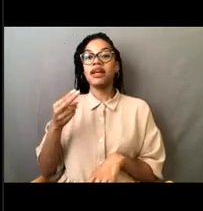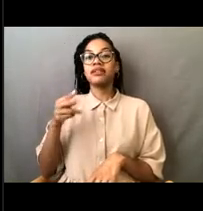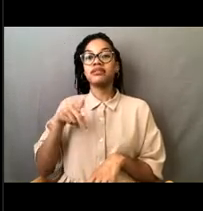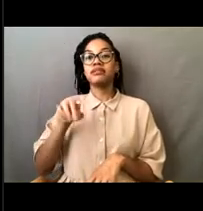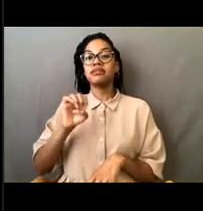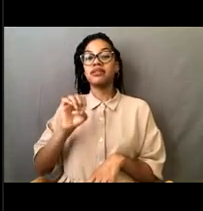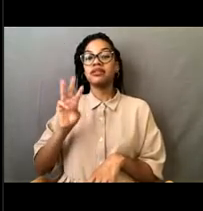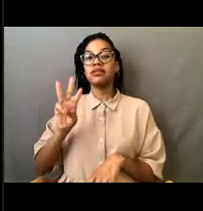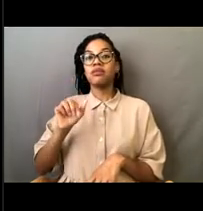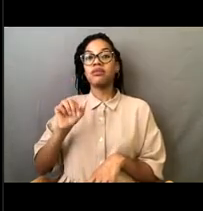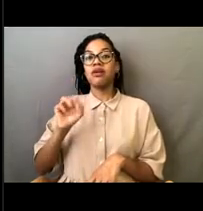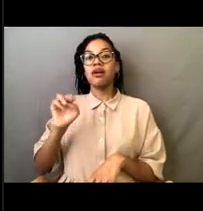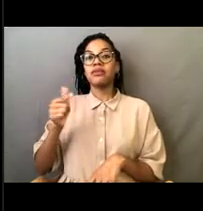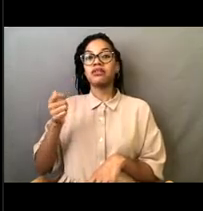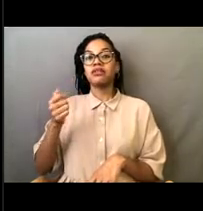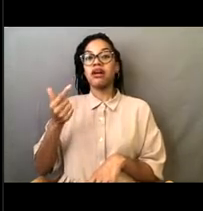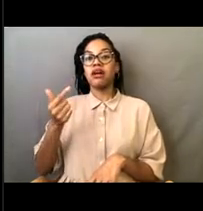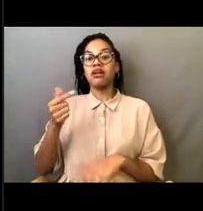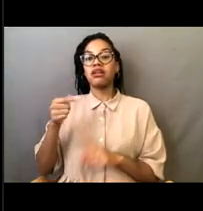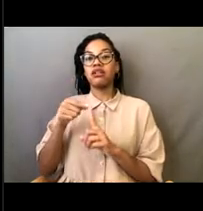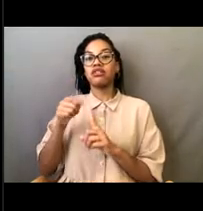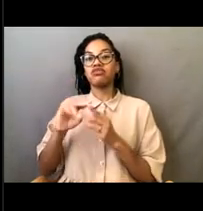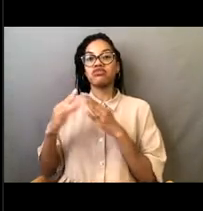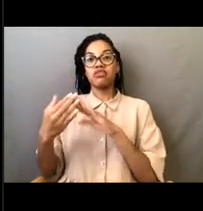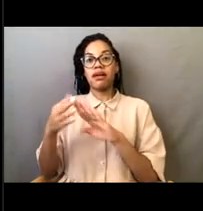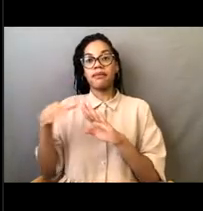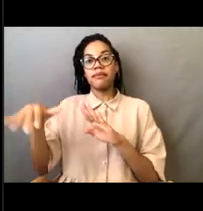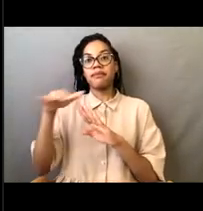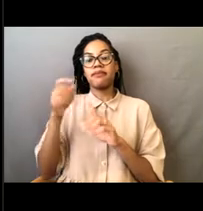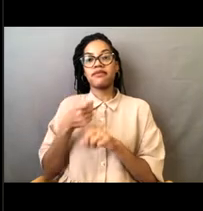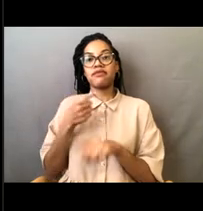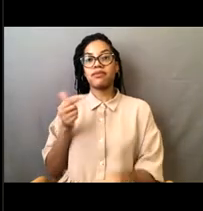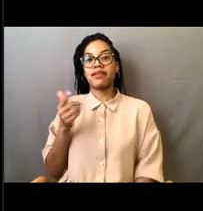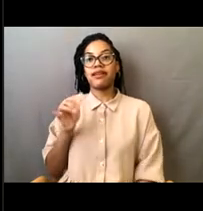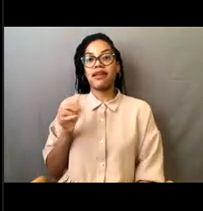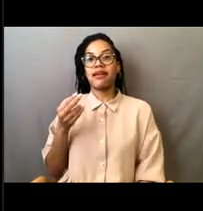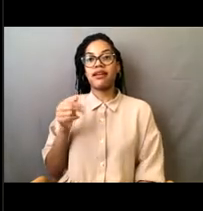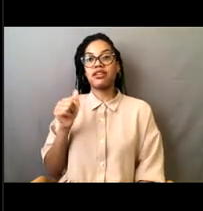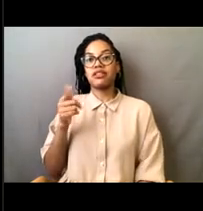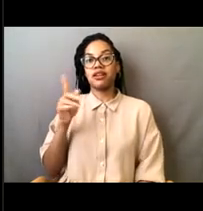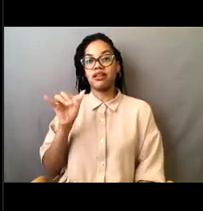and the Wampanoag tribe of Gay Head Aquinnah. We also want to extend special thanks